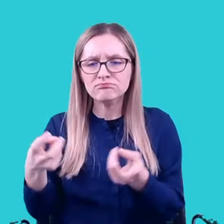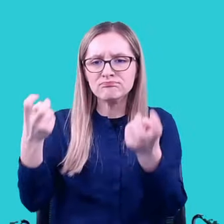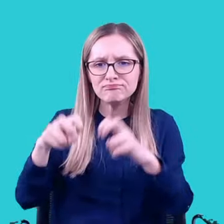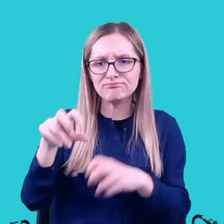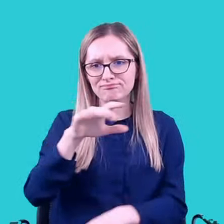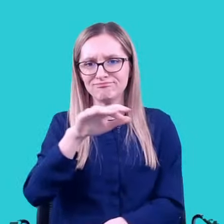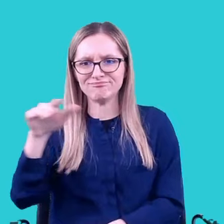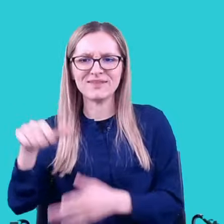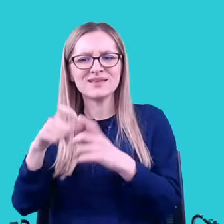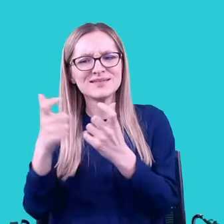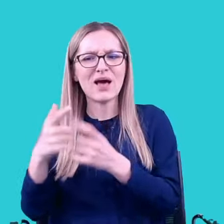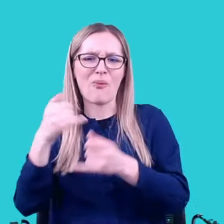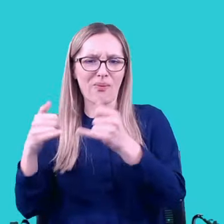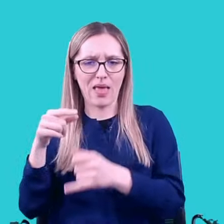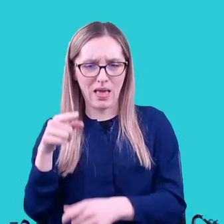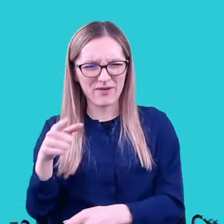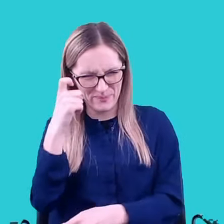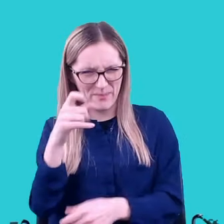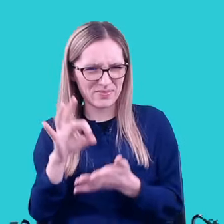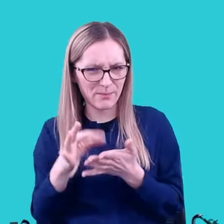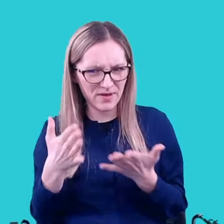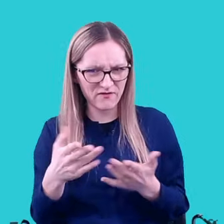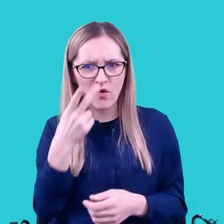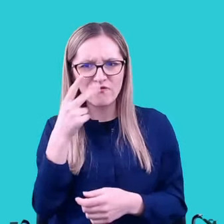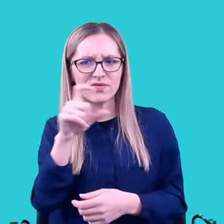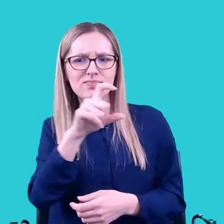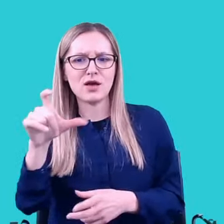You all had chemistry, can you see what happens there?